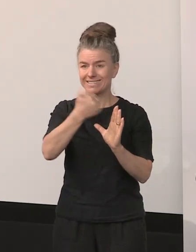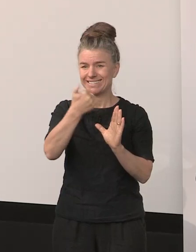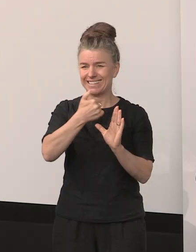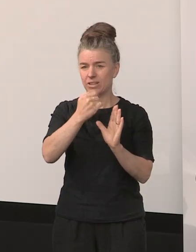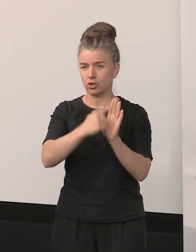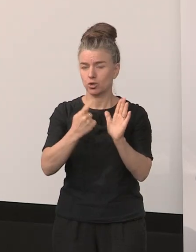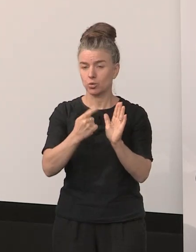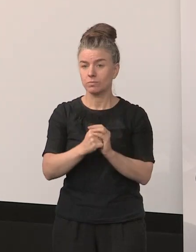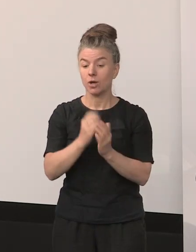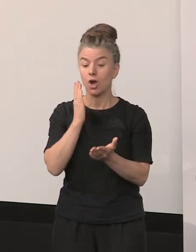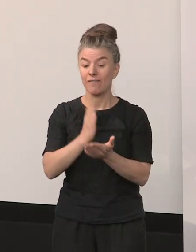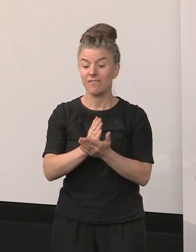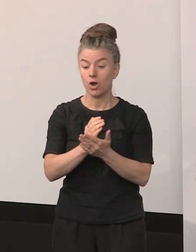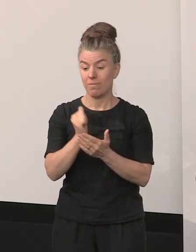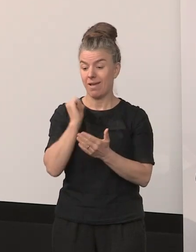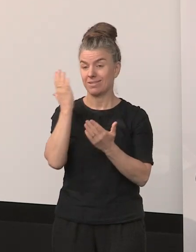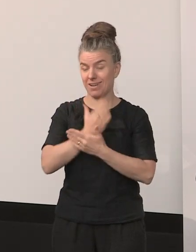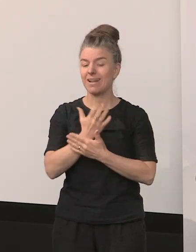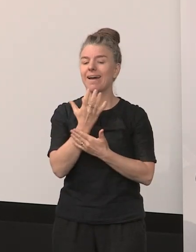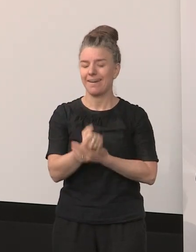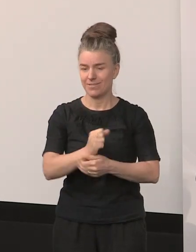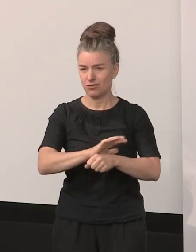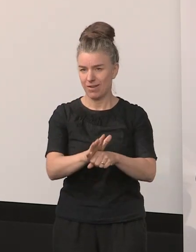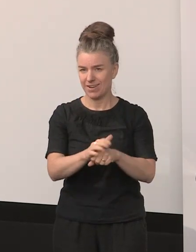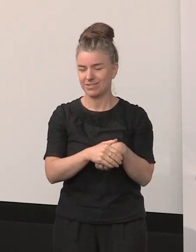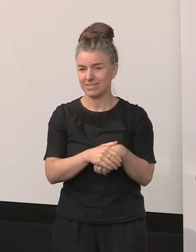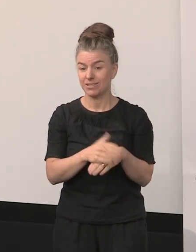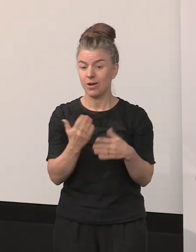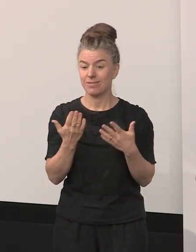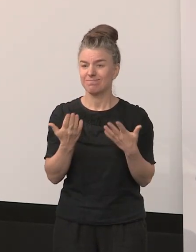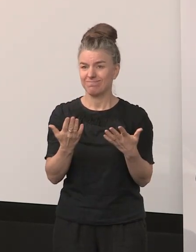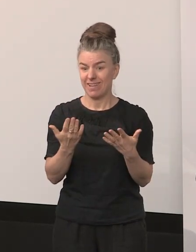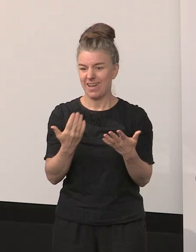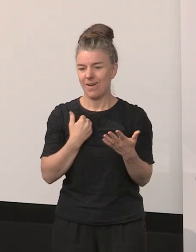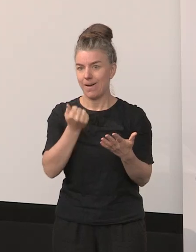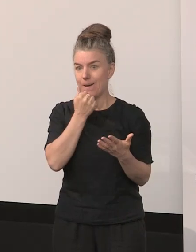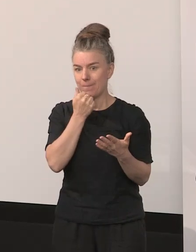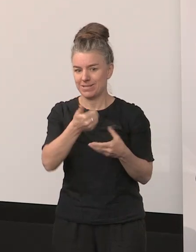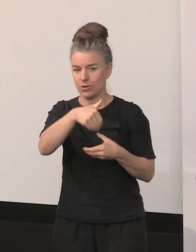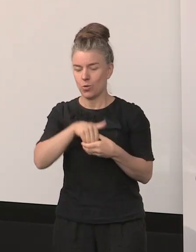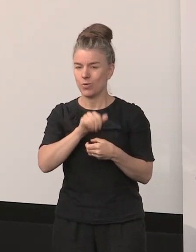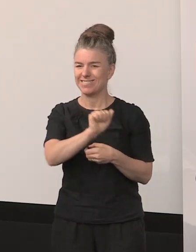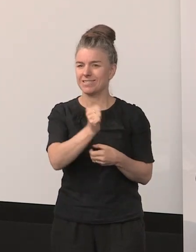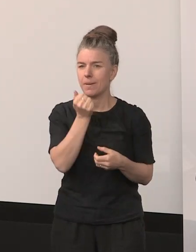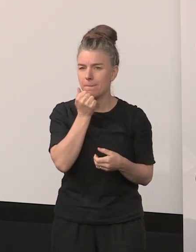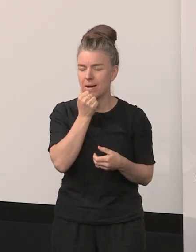to the Jet Park Hotel. He was swabbed on 16 June and the positive test result was